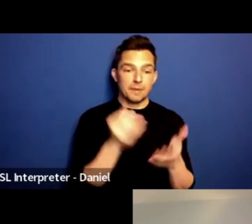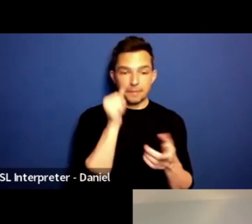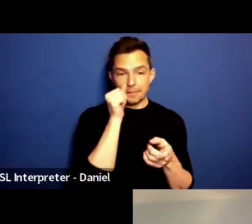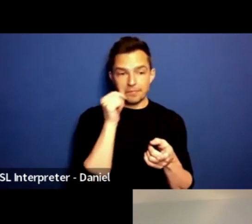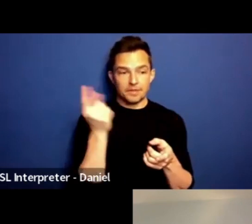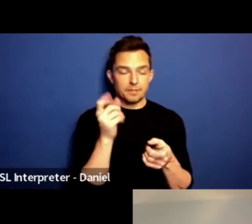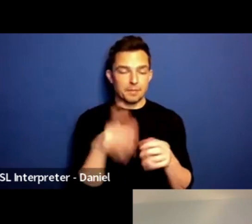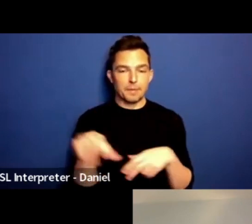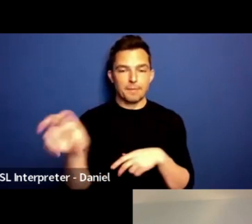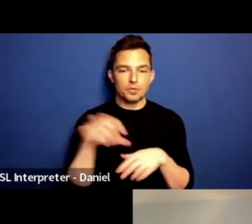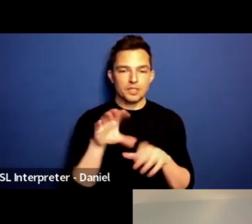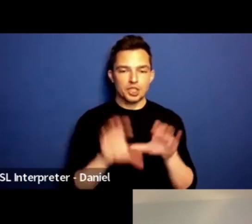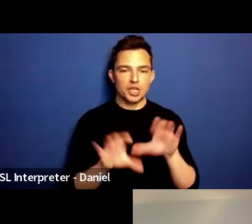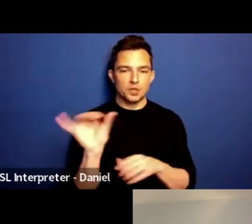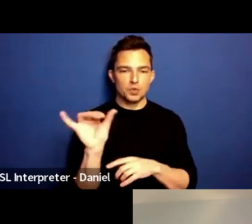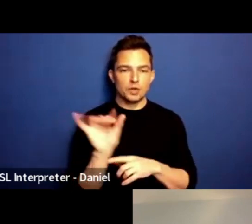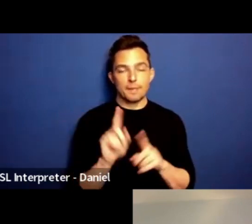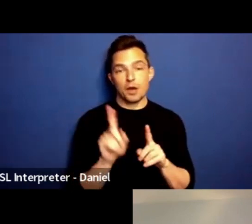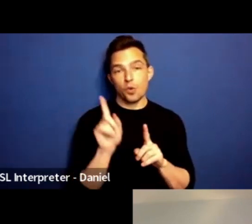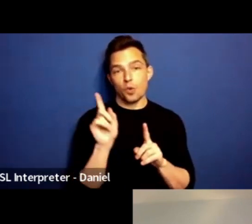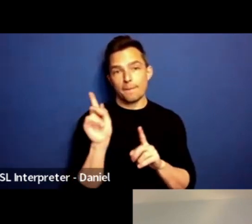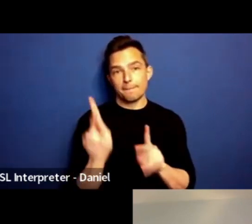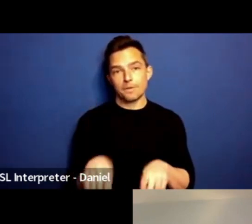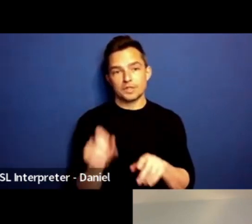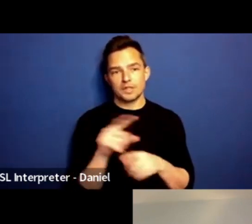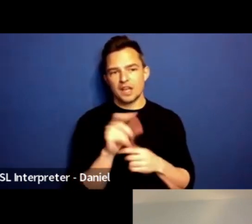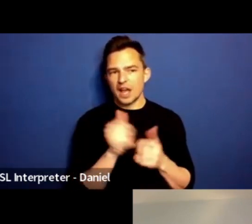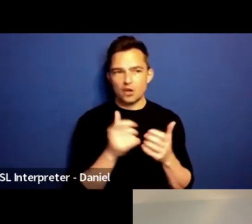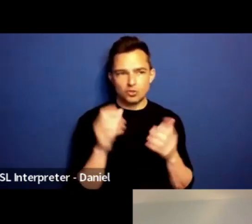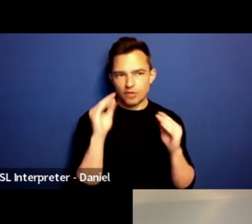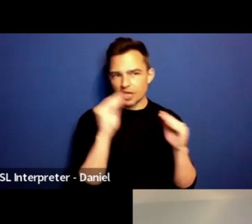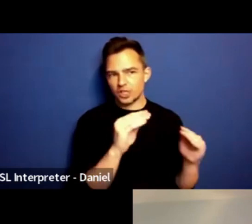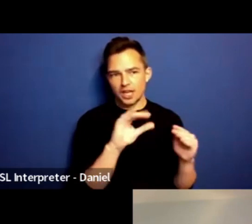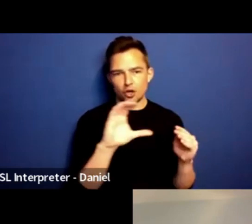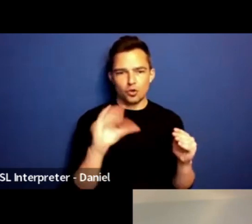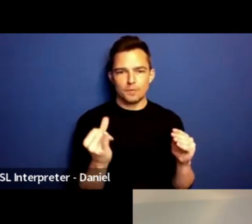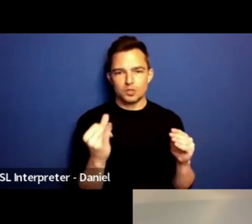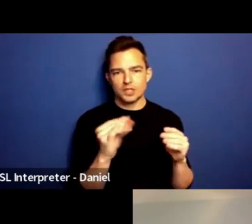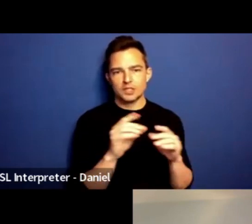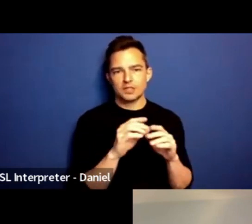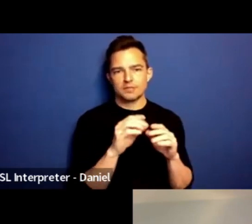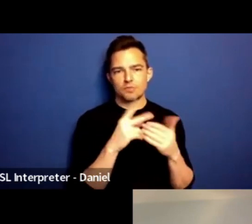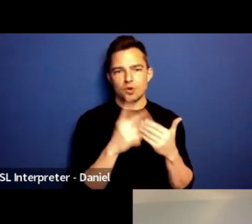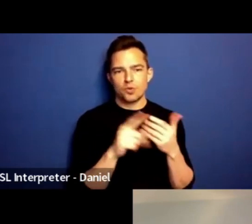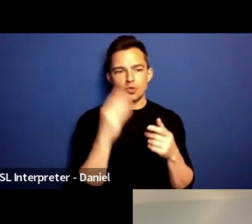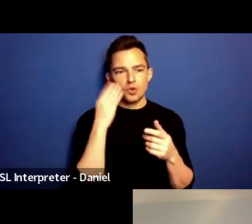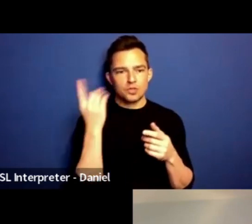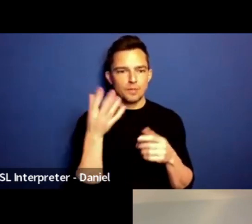in the chat too. But a person asked how do you educate the criminal justice system? When you know someone is incarcerated with a brain injury? What is the